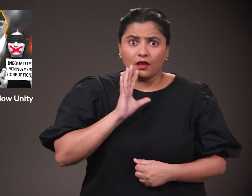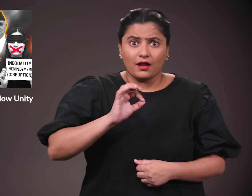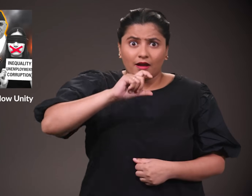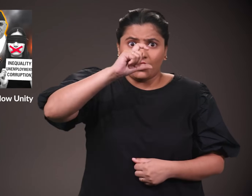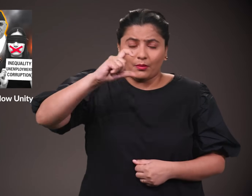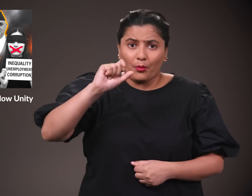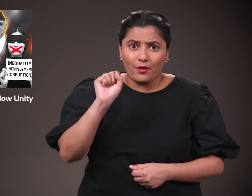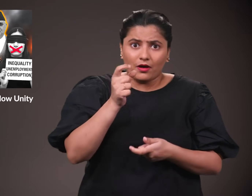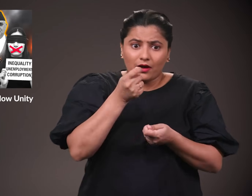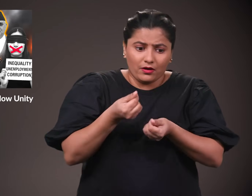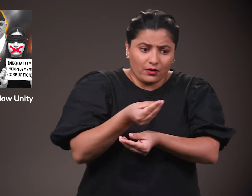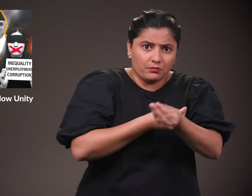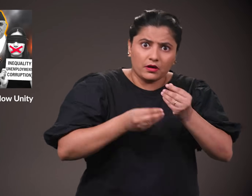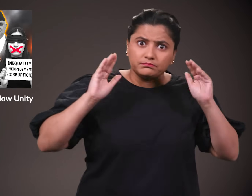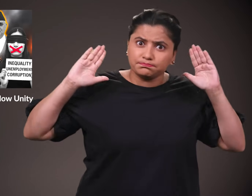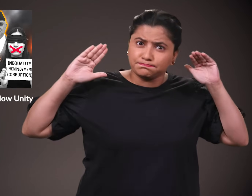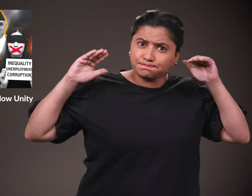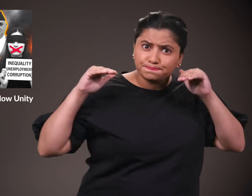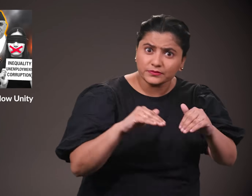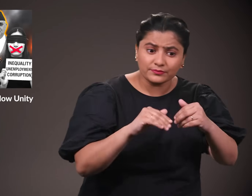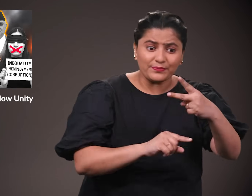1. Nepal’s economy suffered a severe decline.